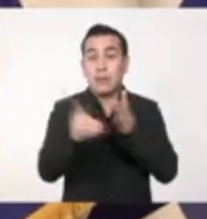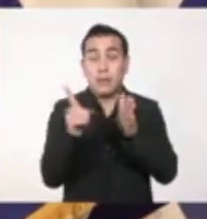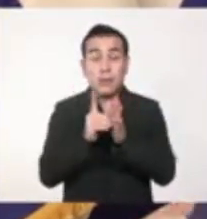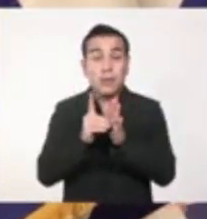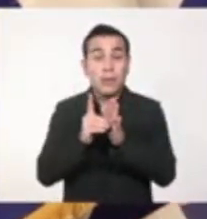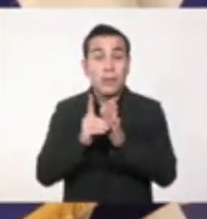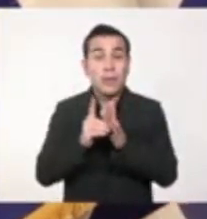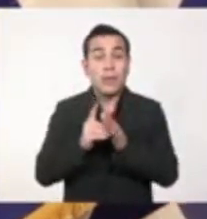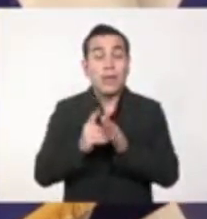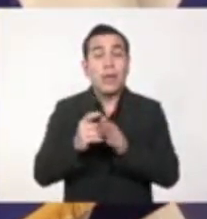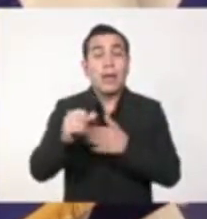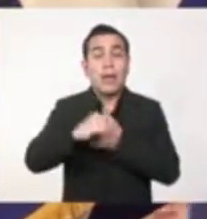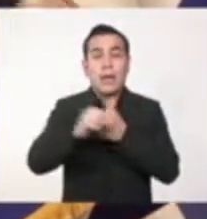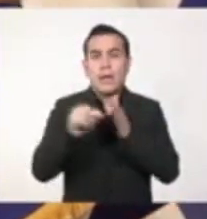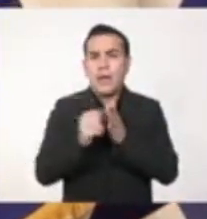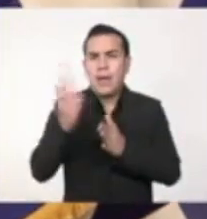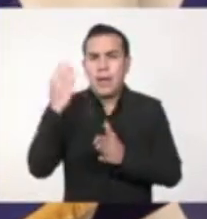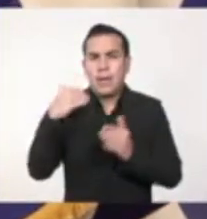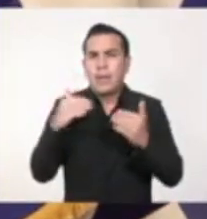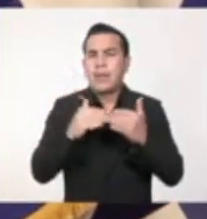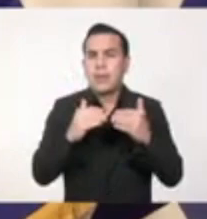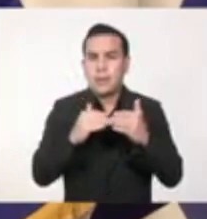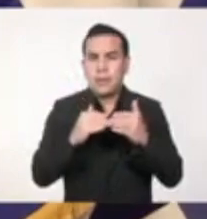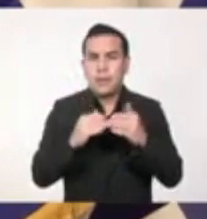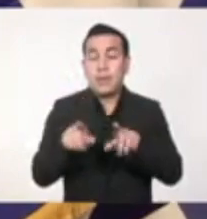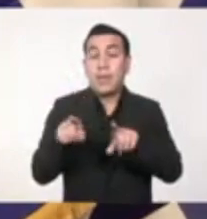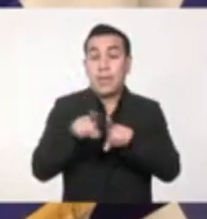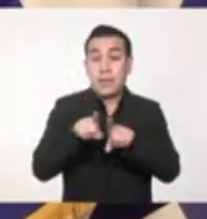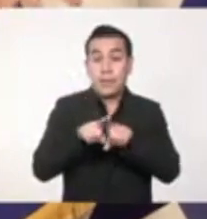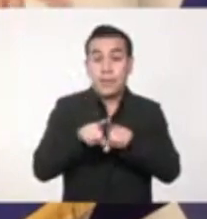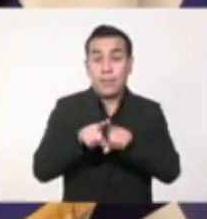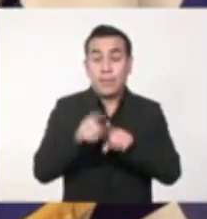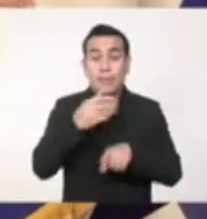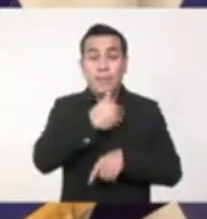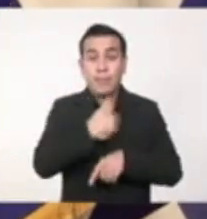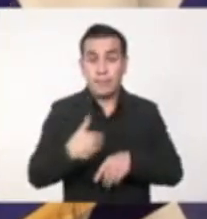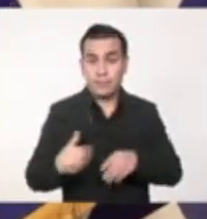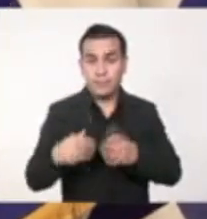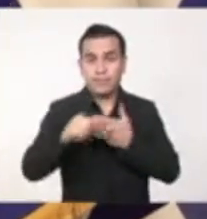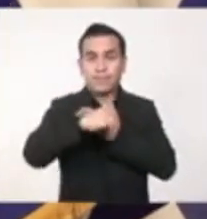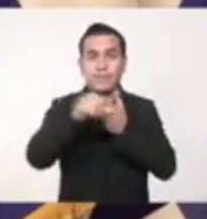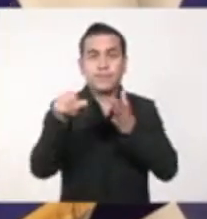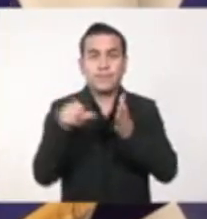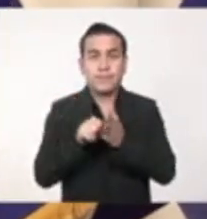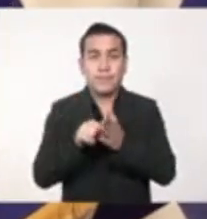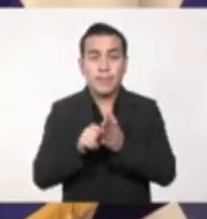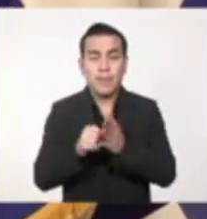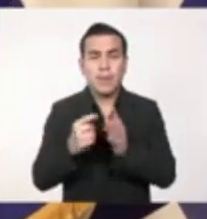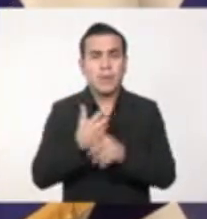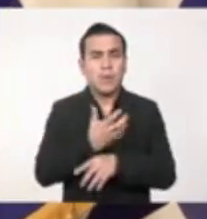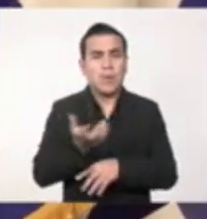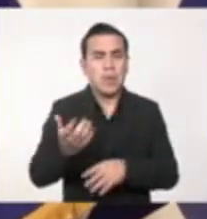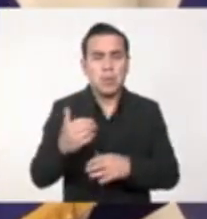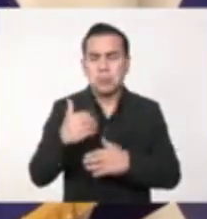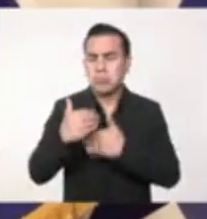also, that is, the president was her brother, she was deputy, later was mayor, etcetera. Your son